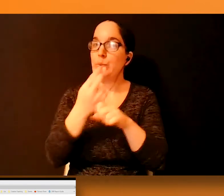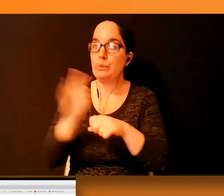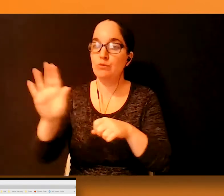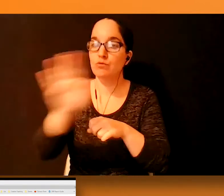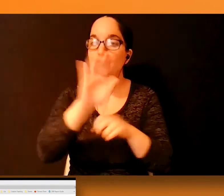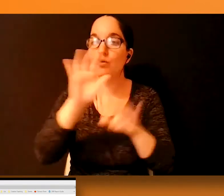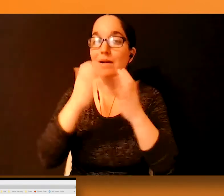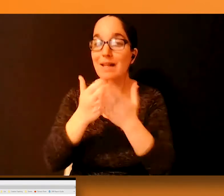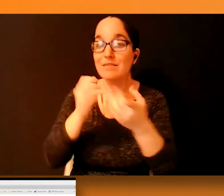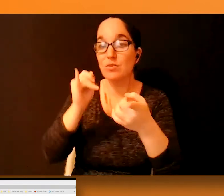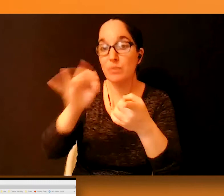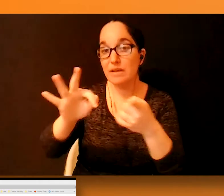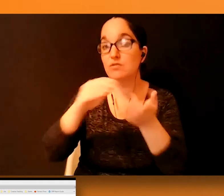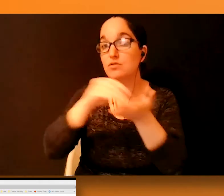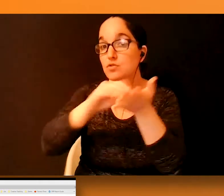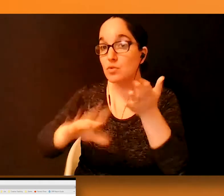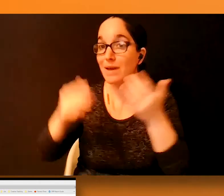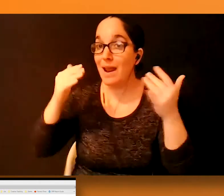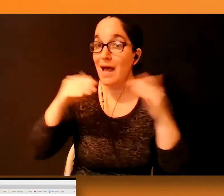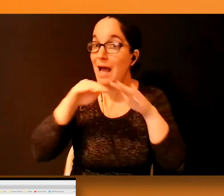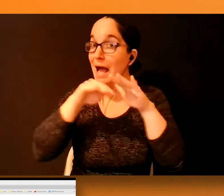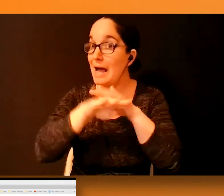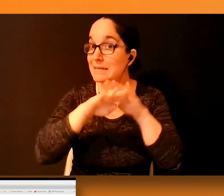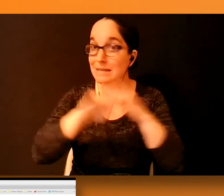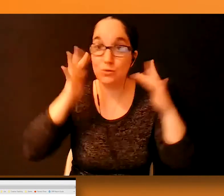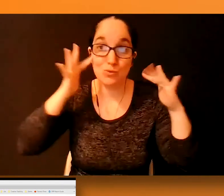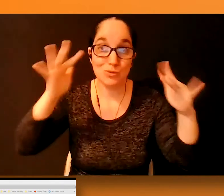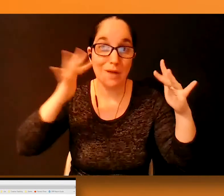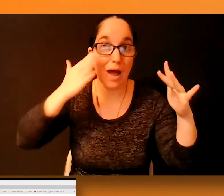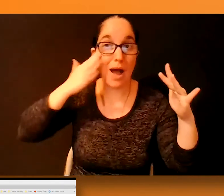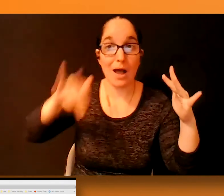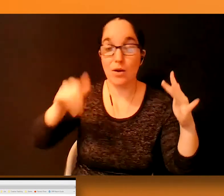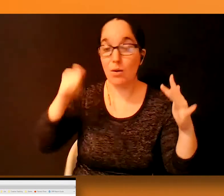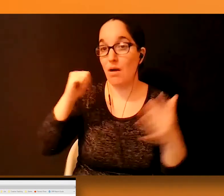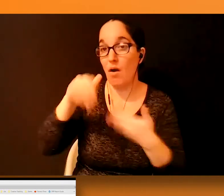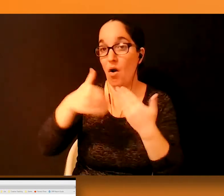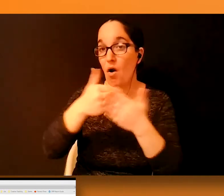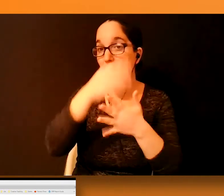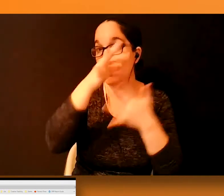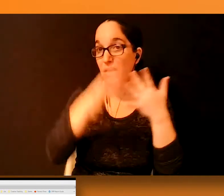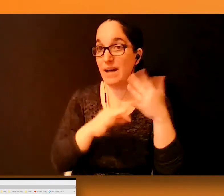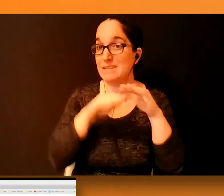So, if you want to use them in your classroom. And if your student had access to sound, they could listen to it. I know we don't all